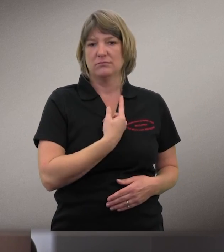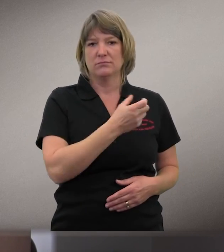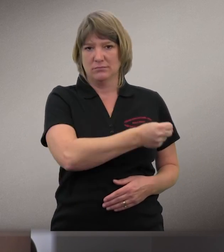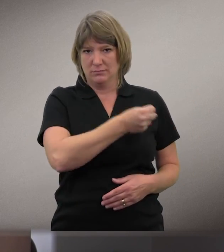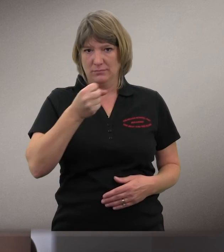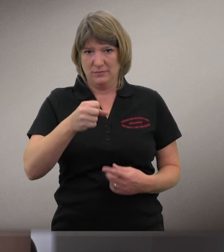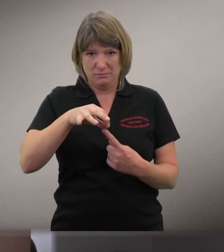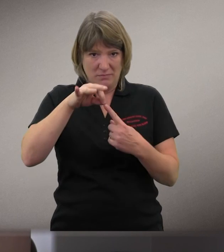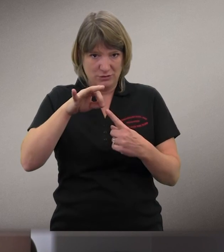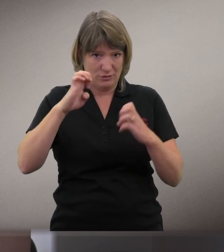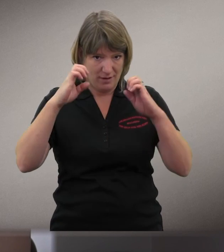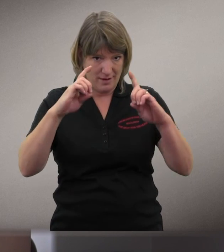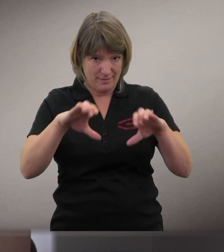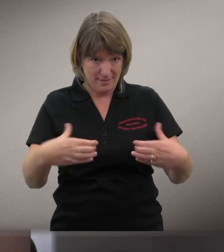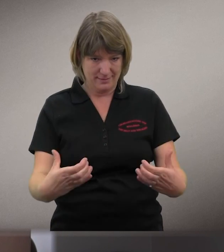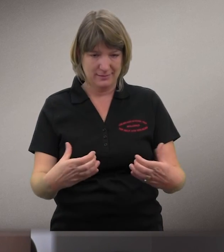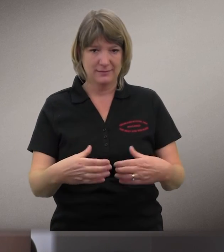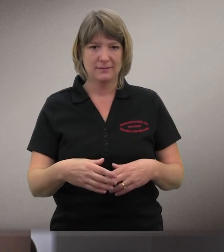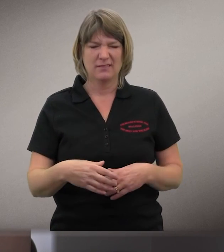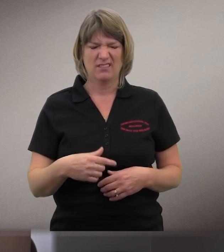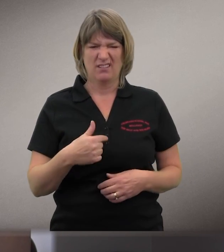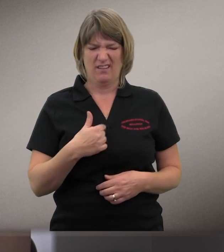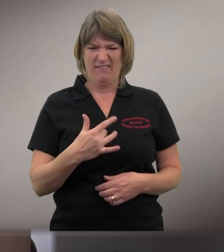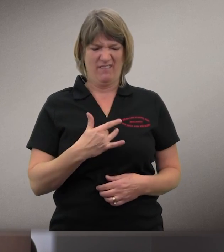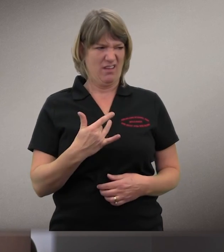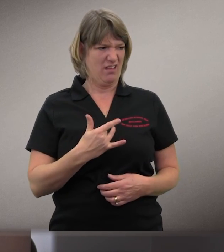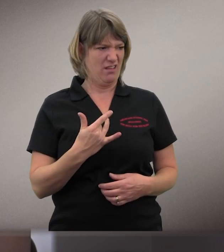They actually put me in a Special Ed. class.